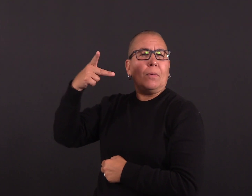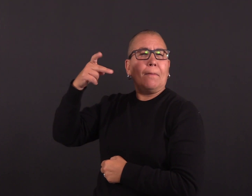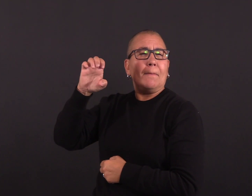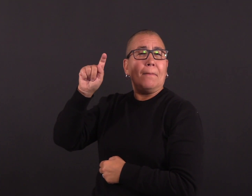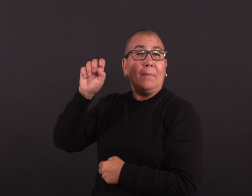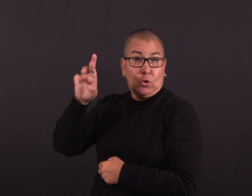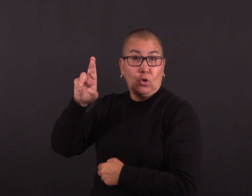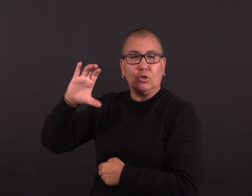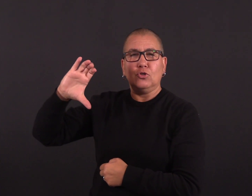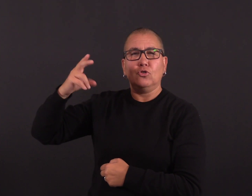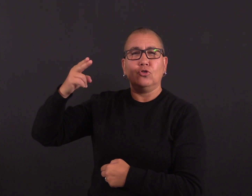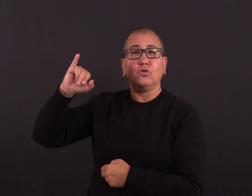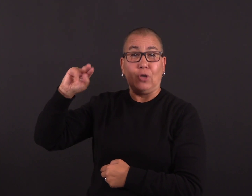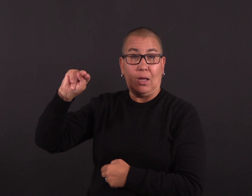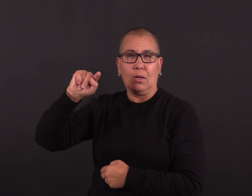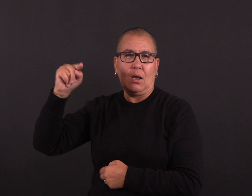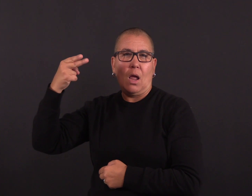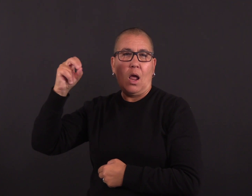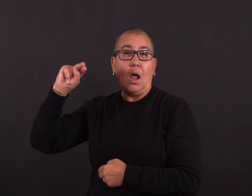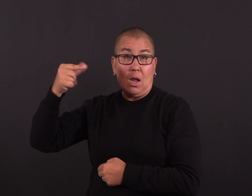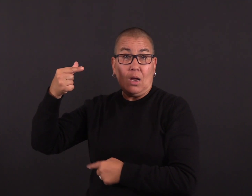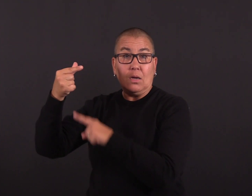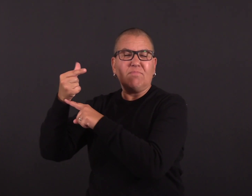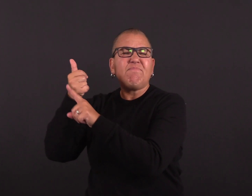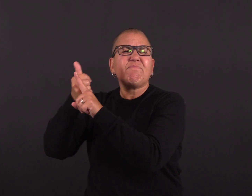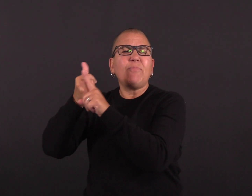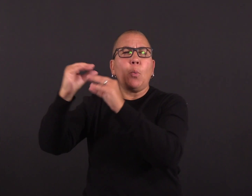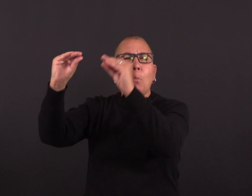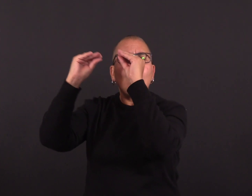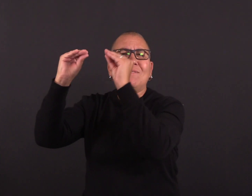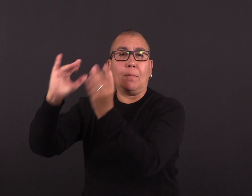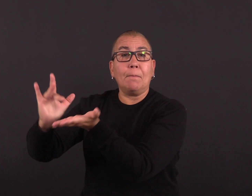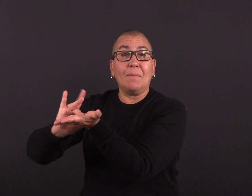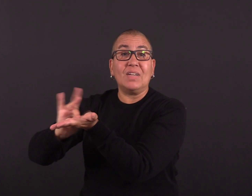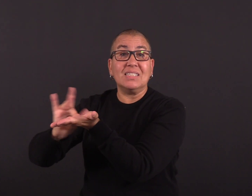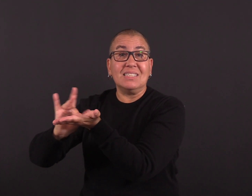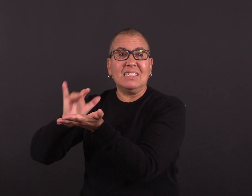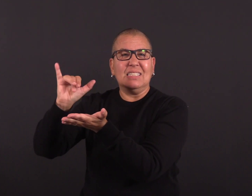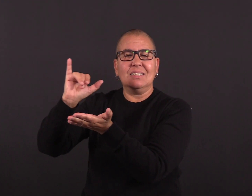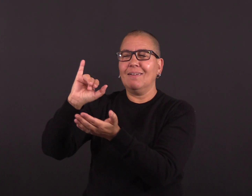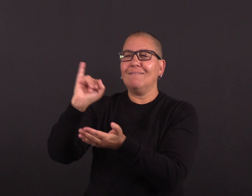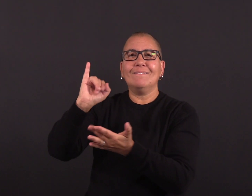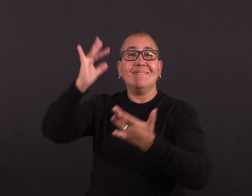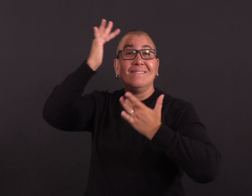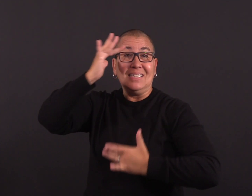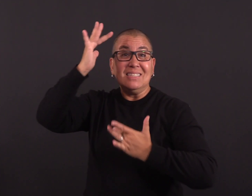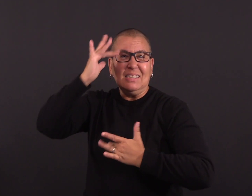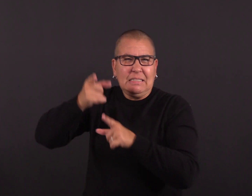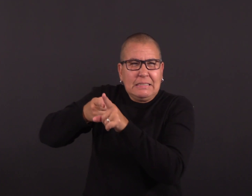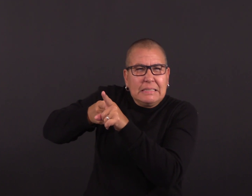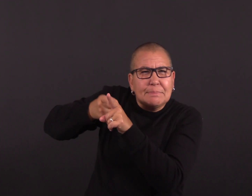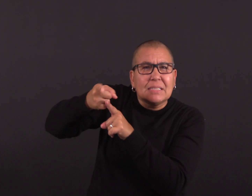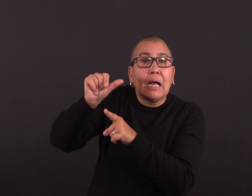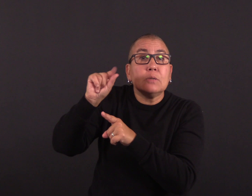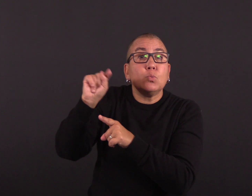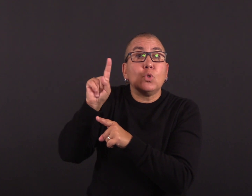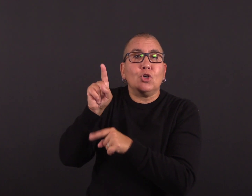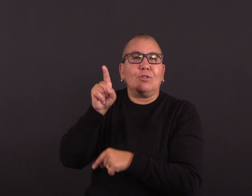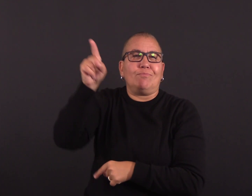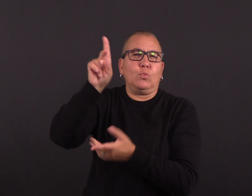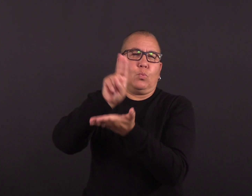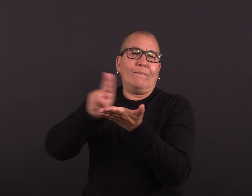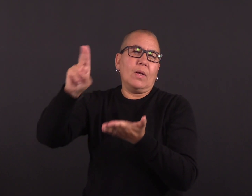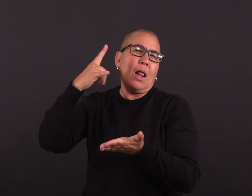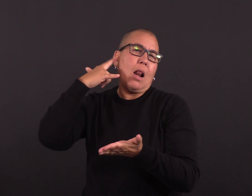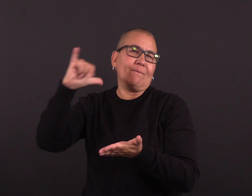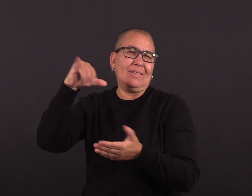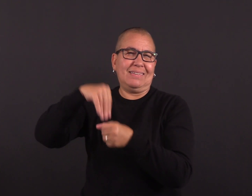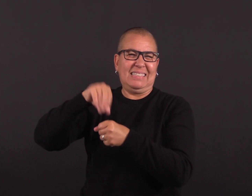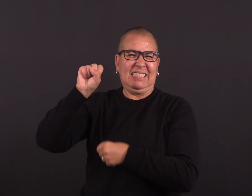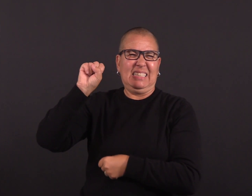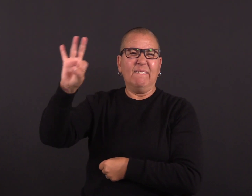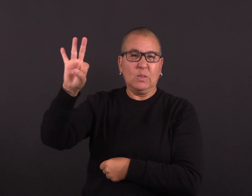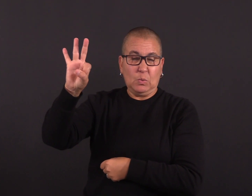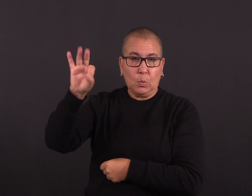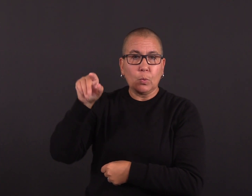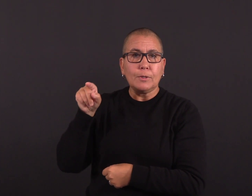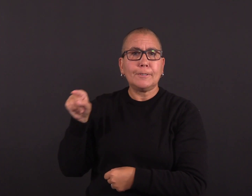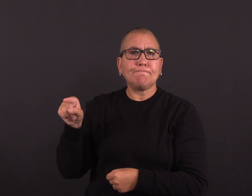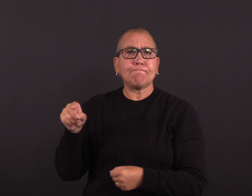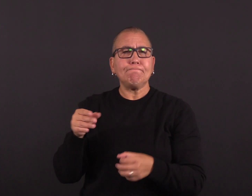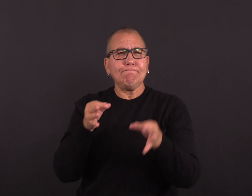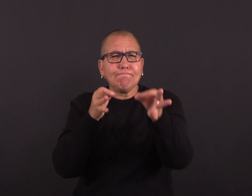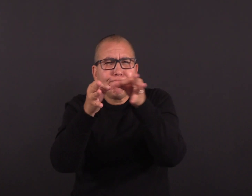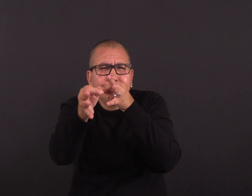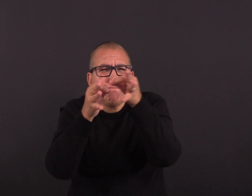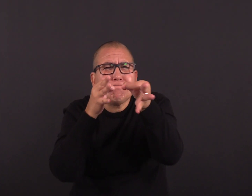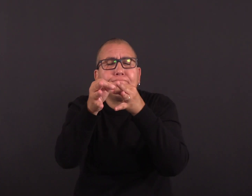had another dose of the bivalent booster, you should get it now to protect yourself, he added.